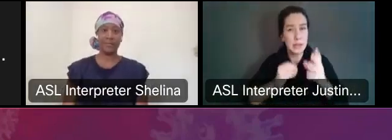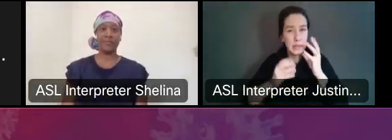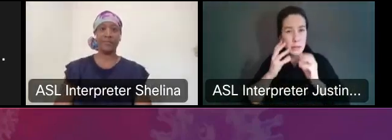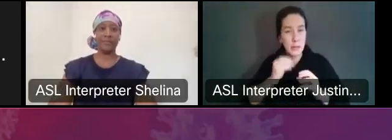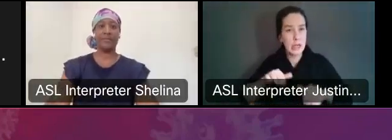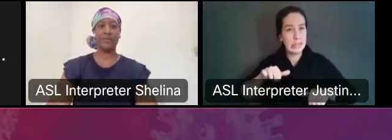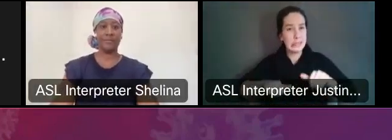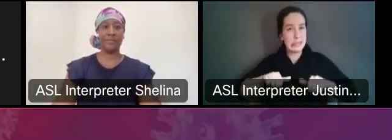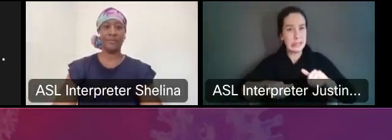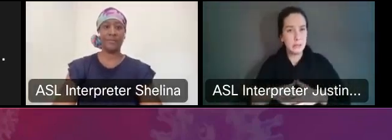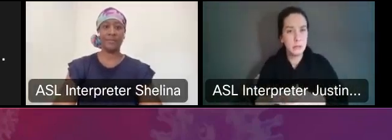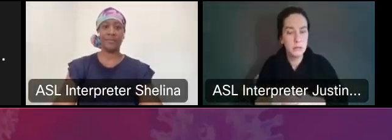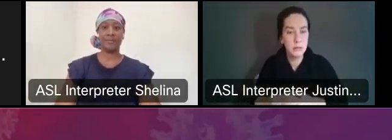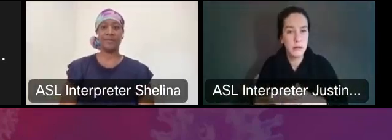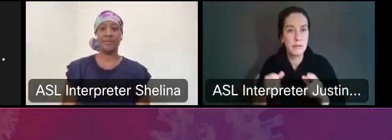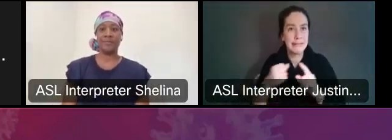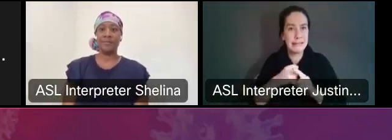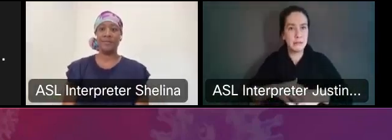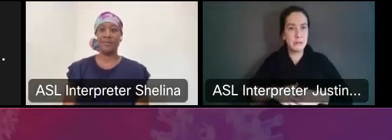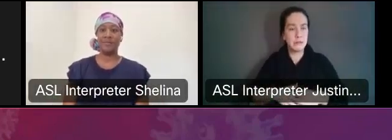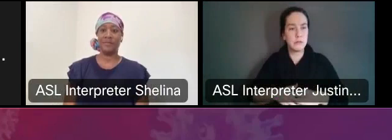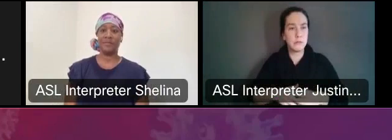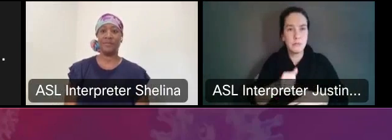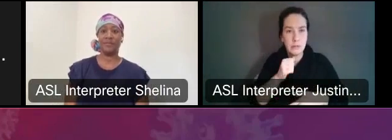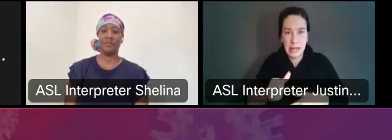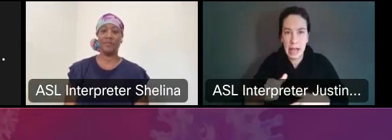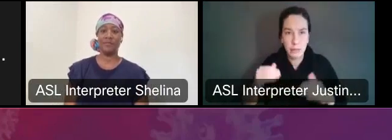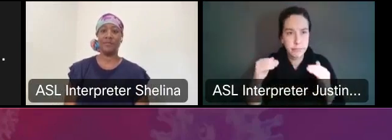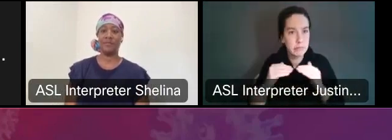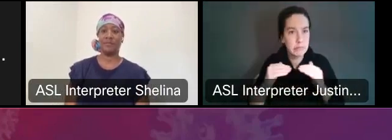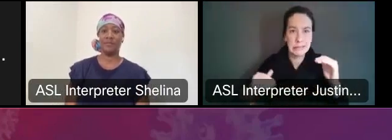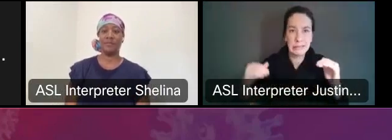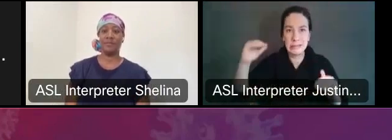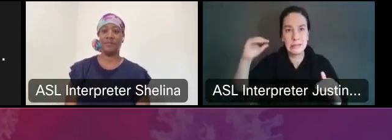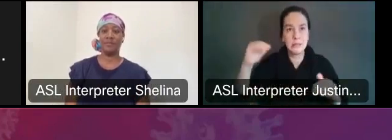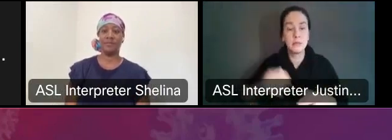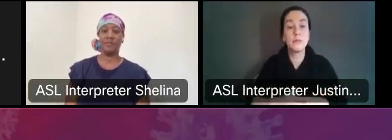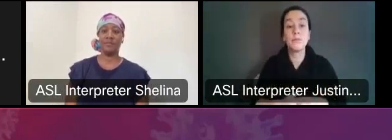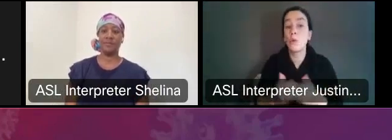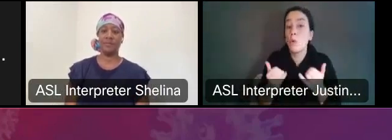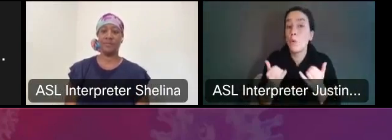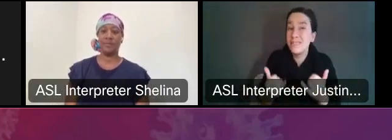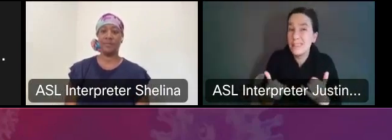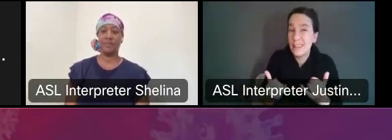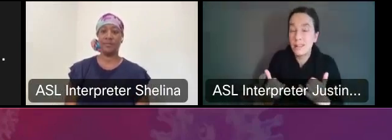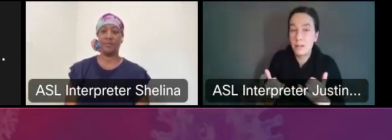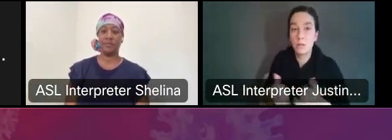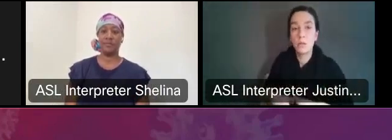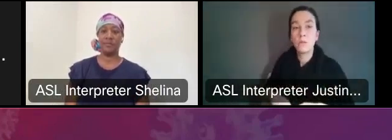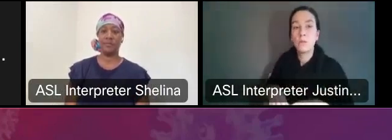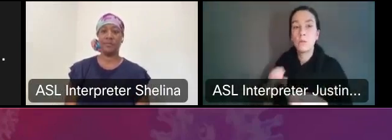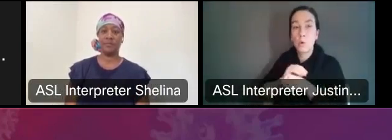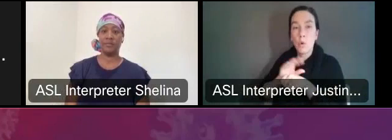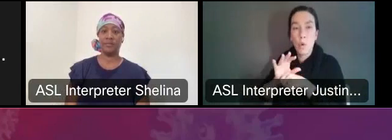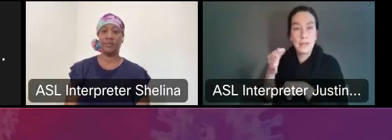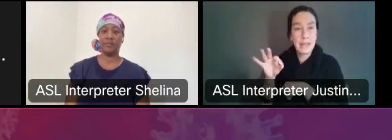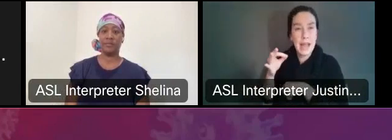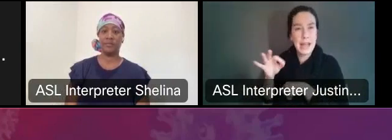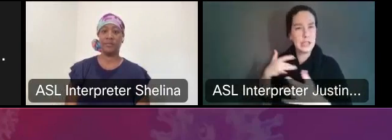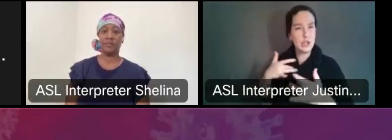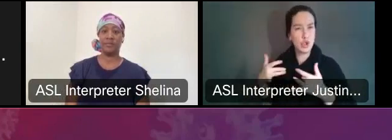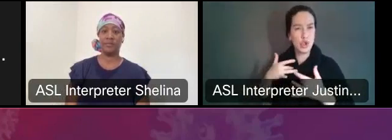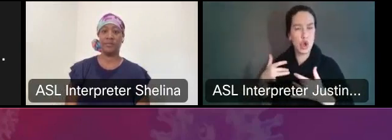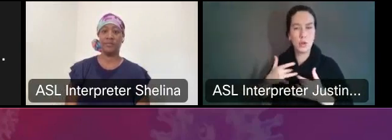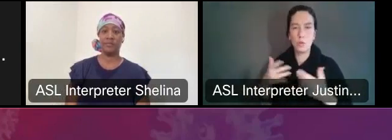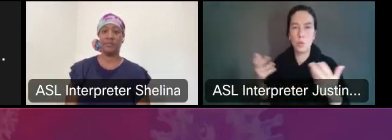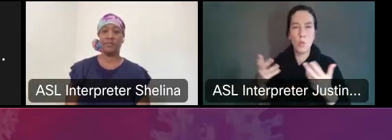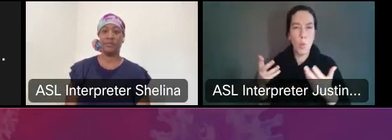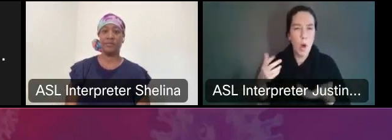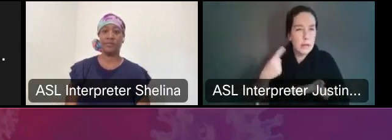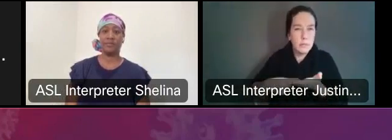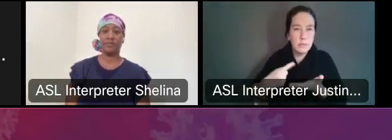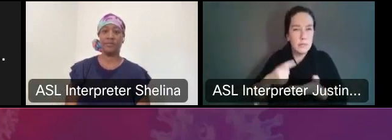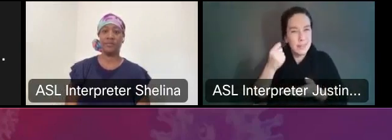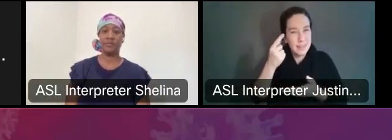As we go through this presentation today, I encourage you to view vaccine concerns and questions that come up from a perspective that takes into a consideration centuries of injustice.